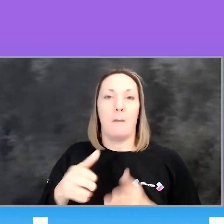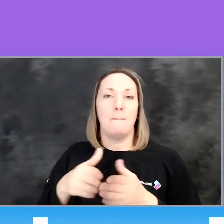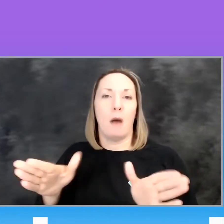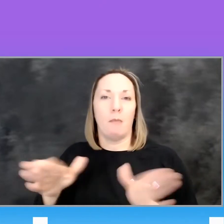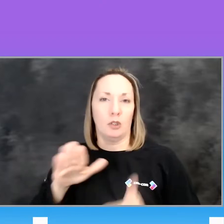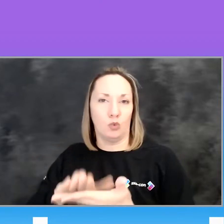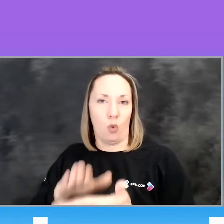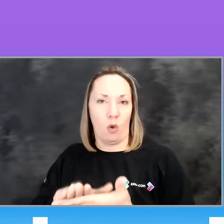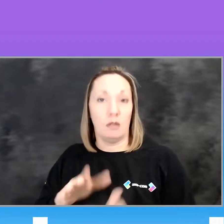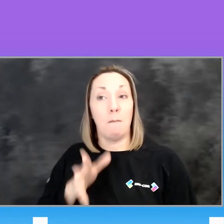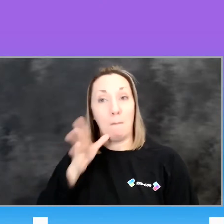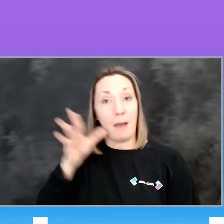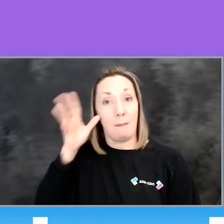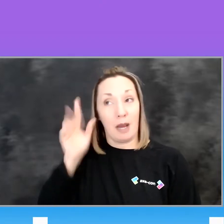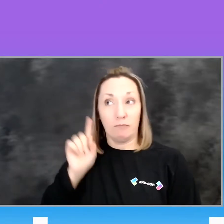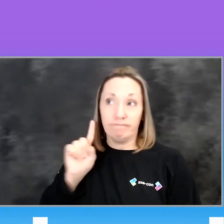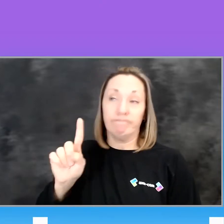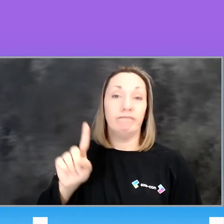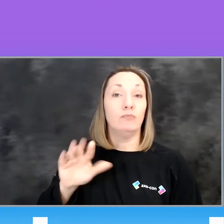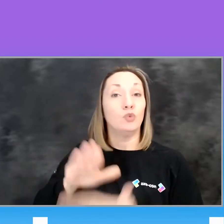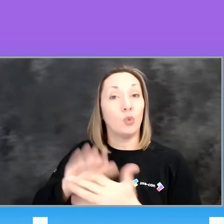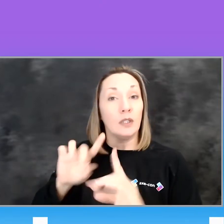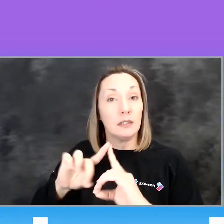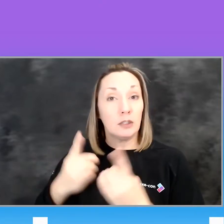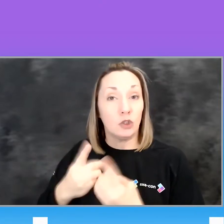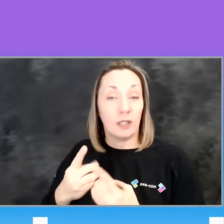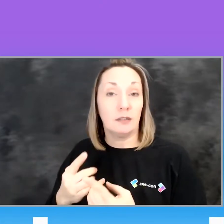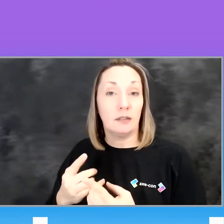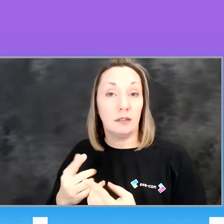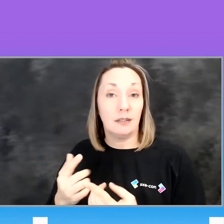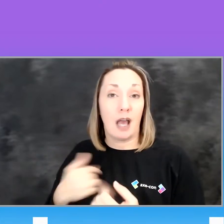parents did approach the school